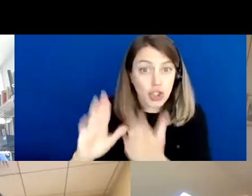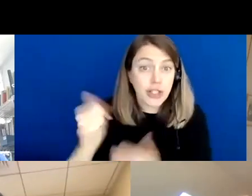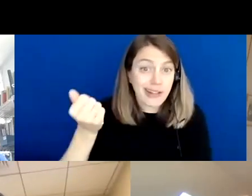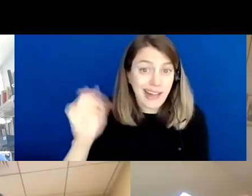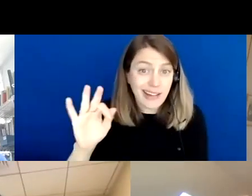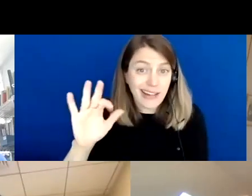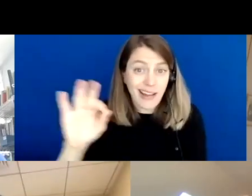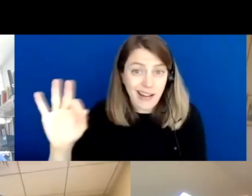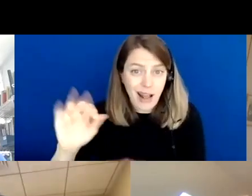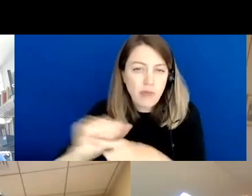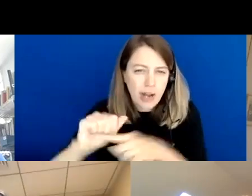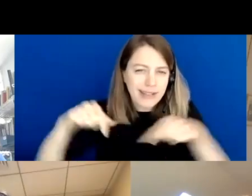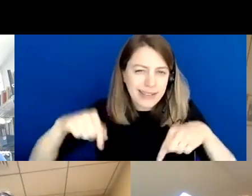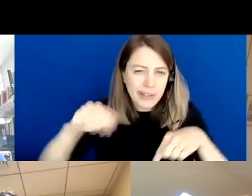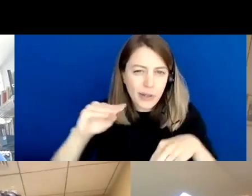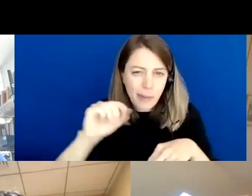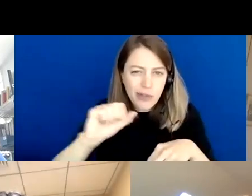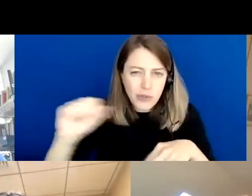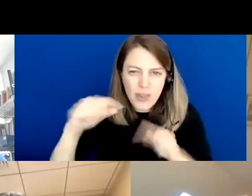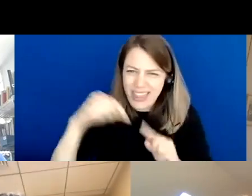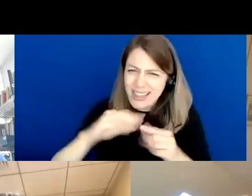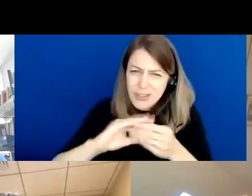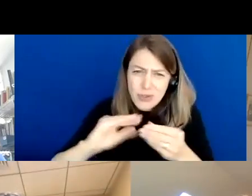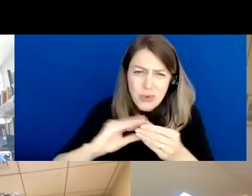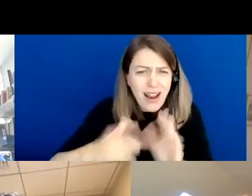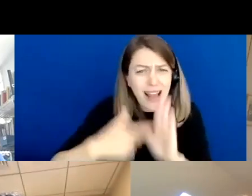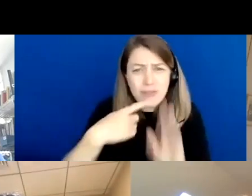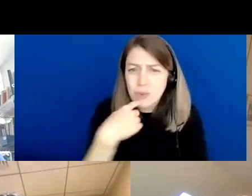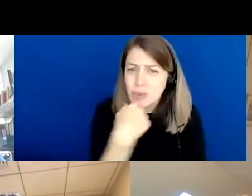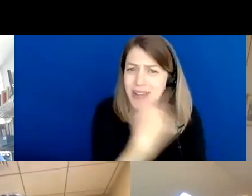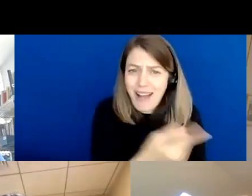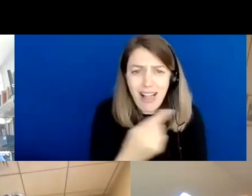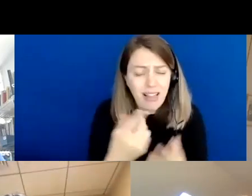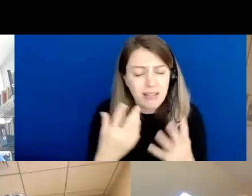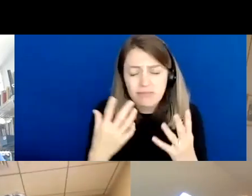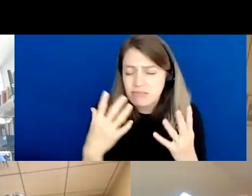This story needed to be told in this incredibly well-researched and comprehensive way.